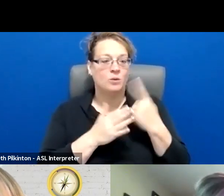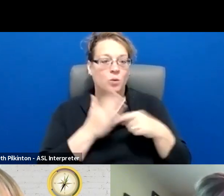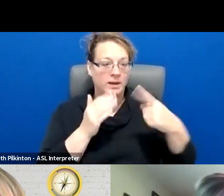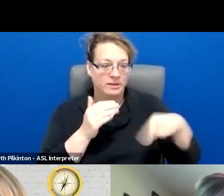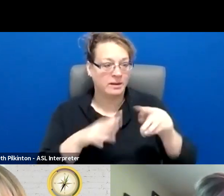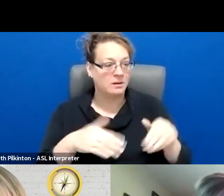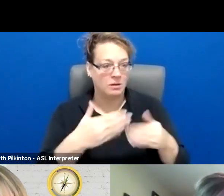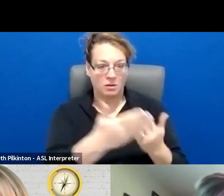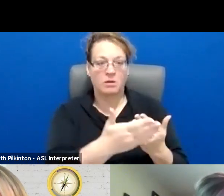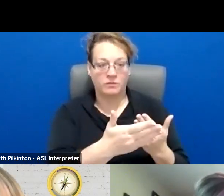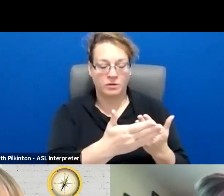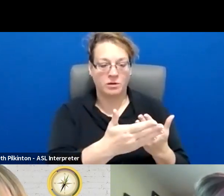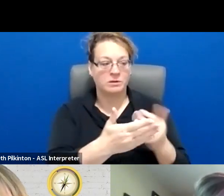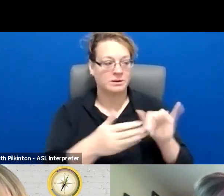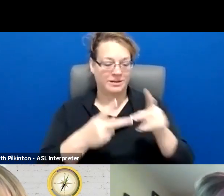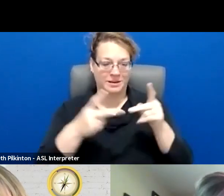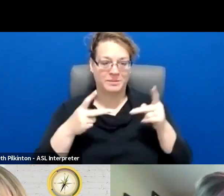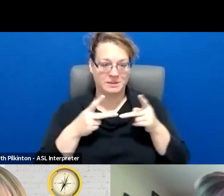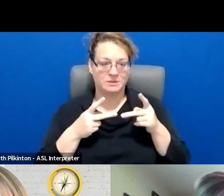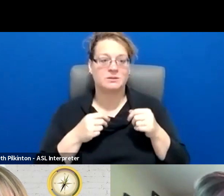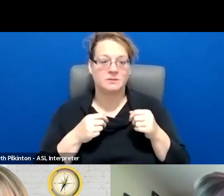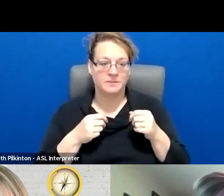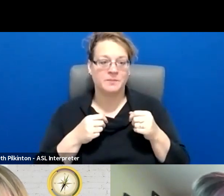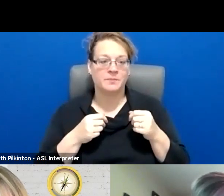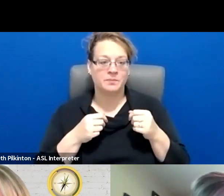Really looking at the qualifications and experience of each person.